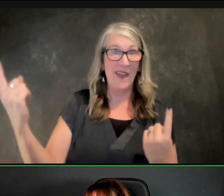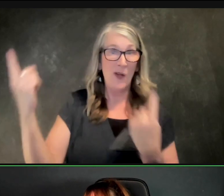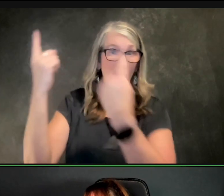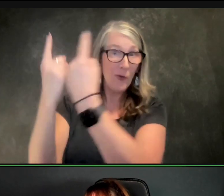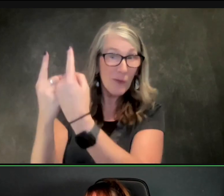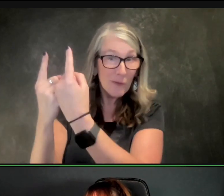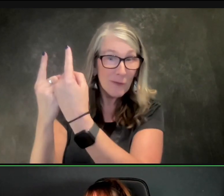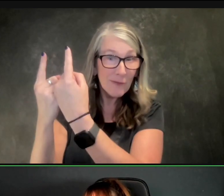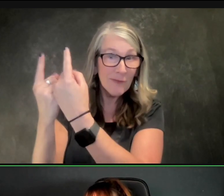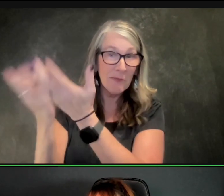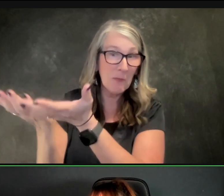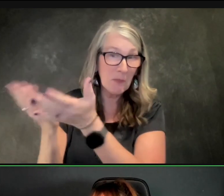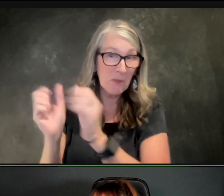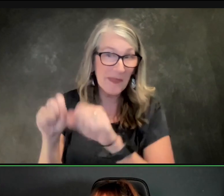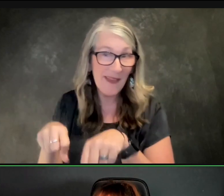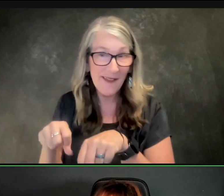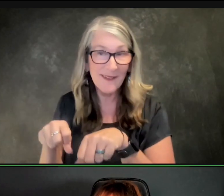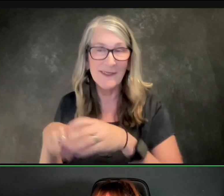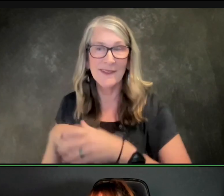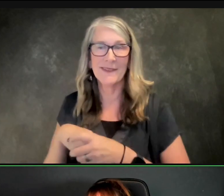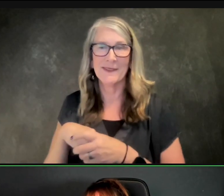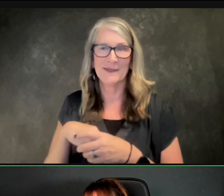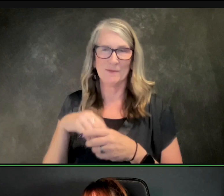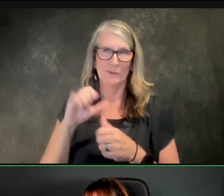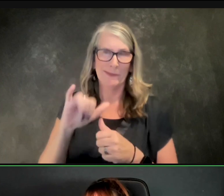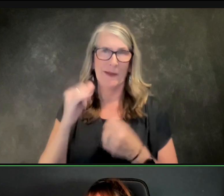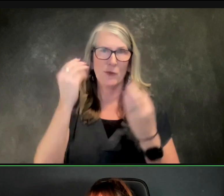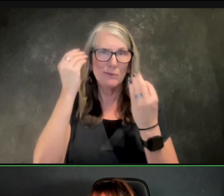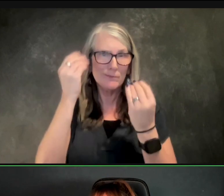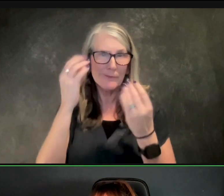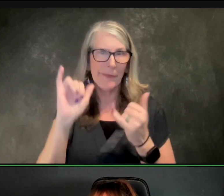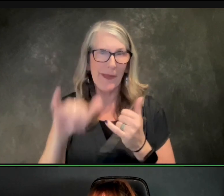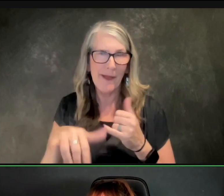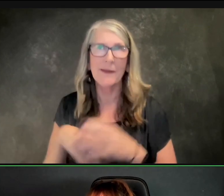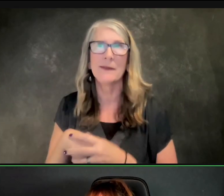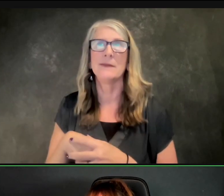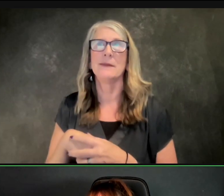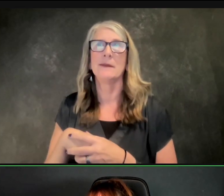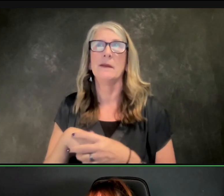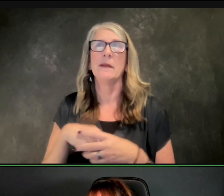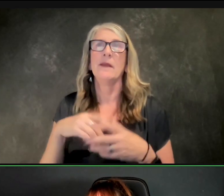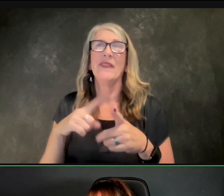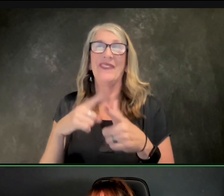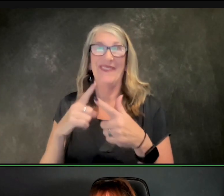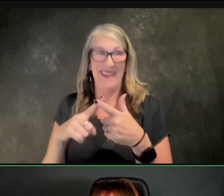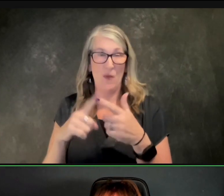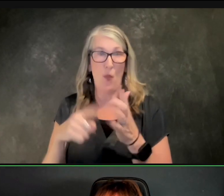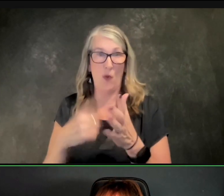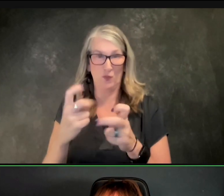Will there be someone in that location or maybe a combination of each of those?